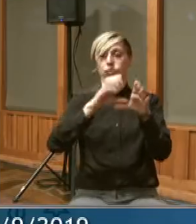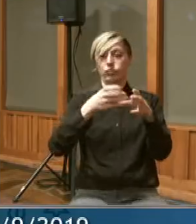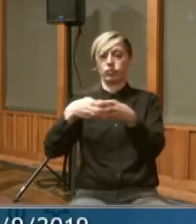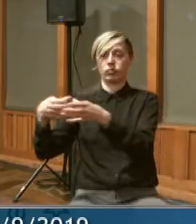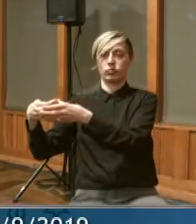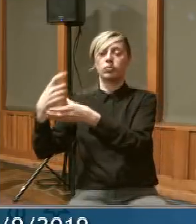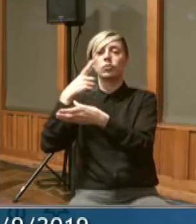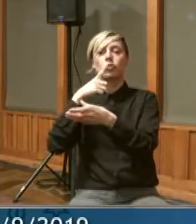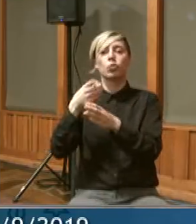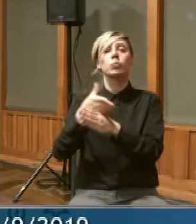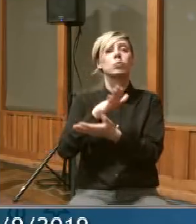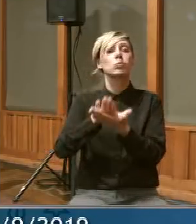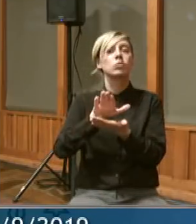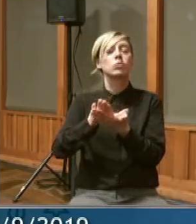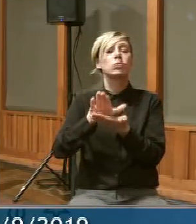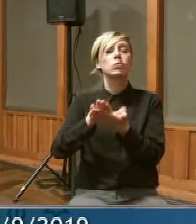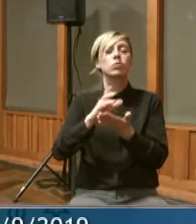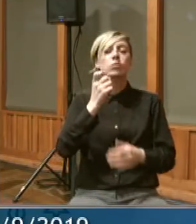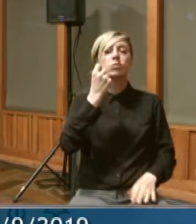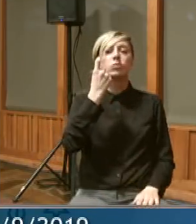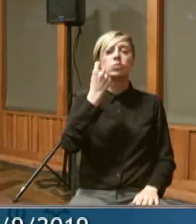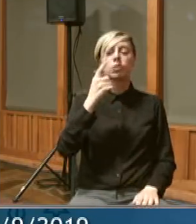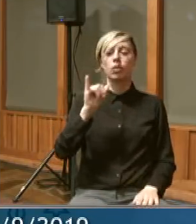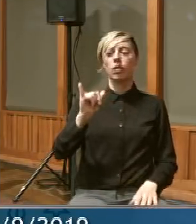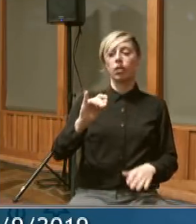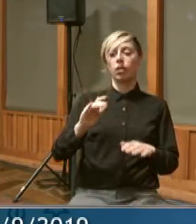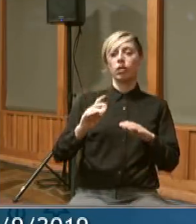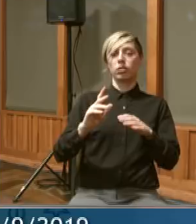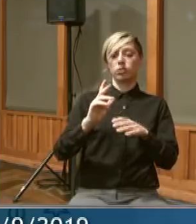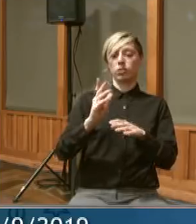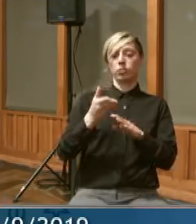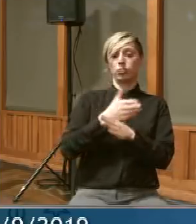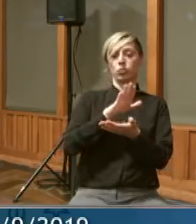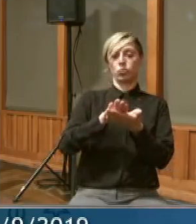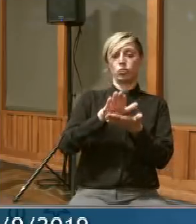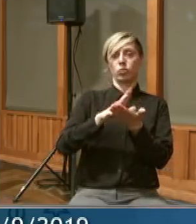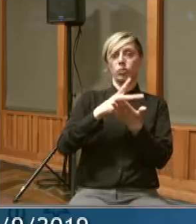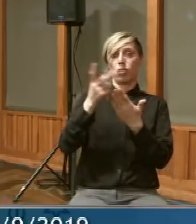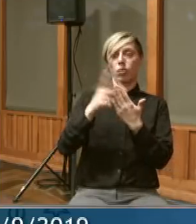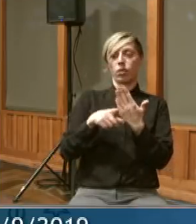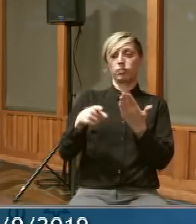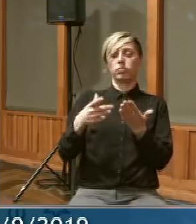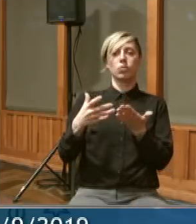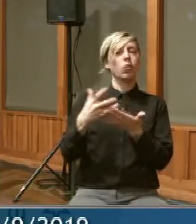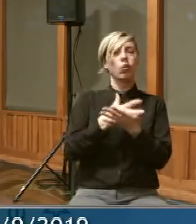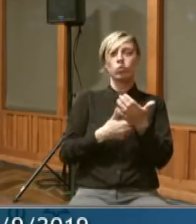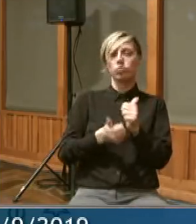CLOSING OR TERMINATING SIX TEACHERS AND 11 DIFFERENT COHORTS OF PRESCHOOL,